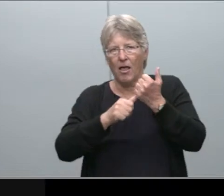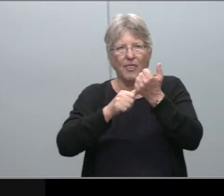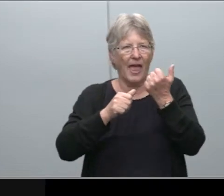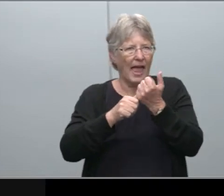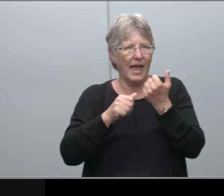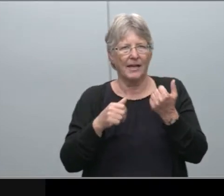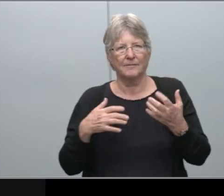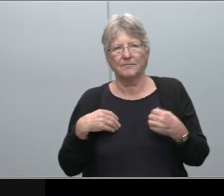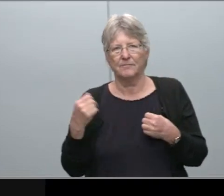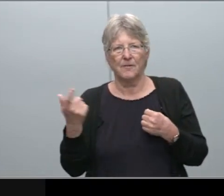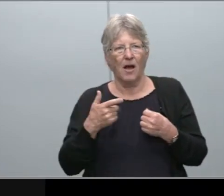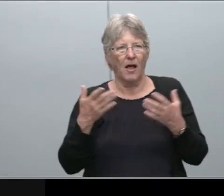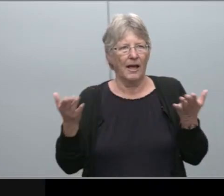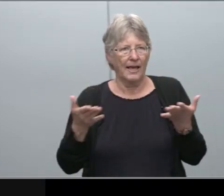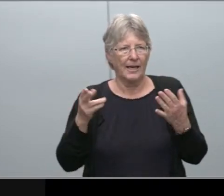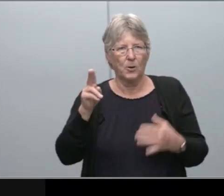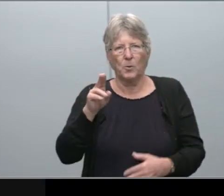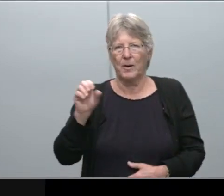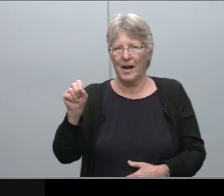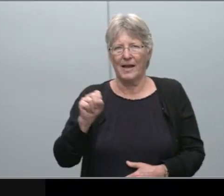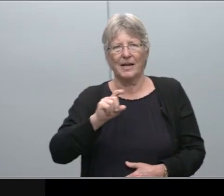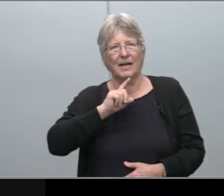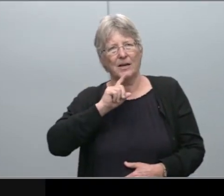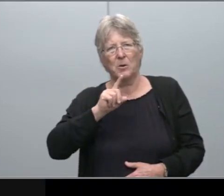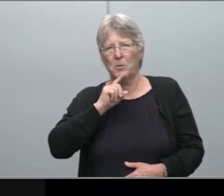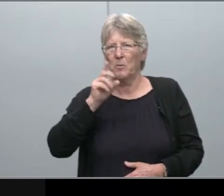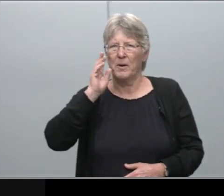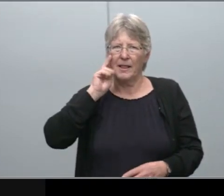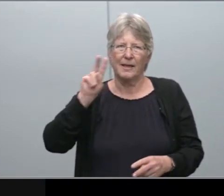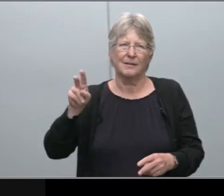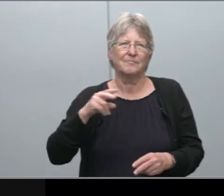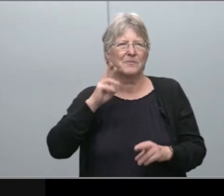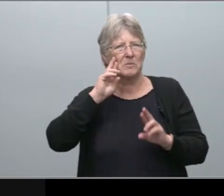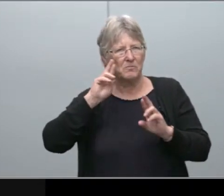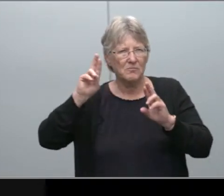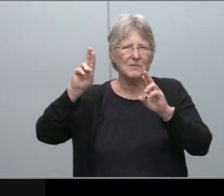And this is painful for me.